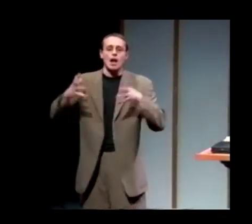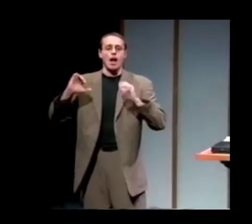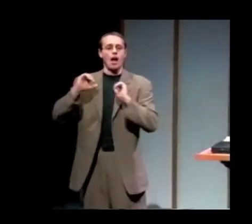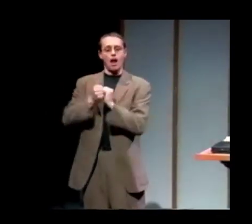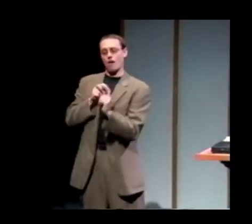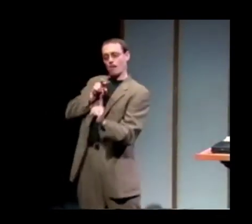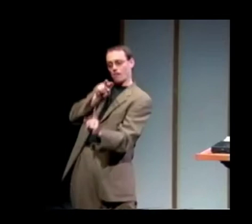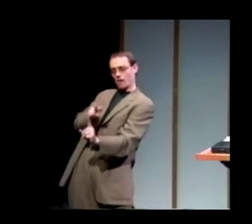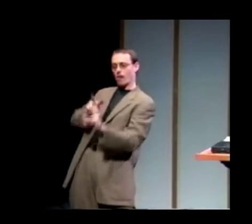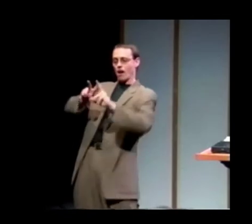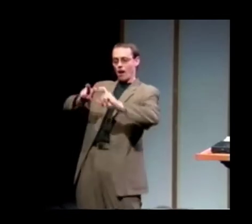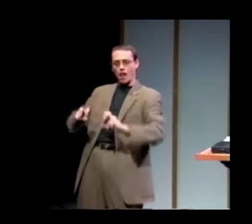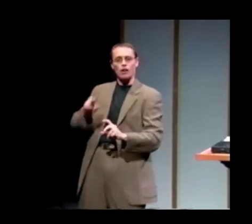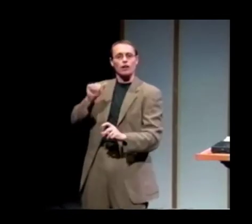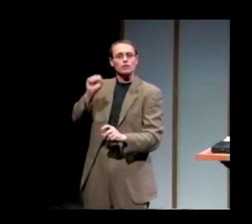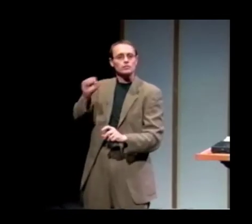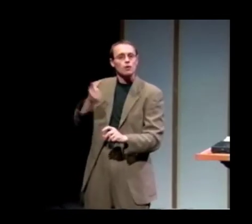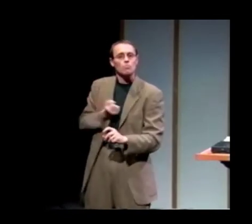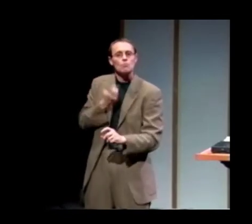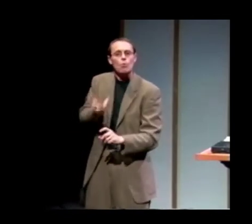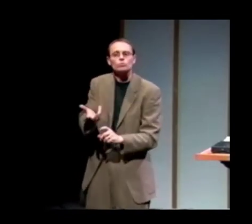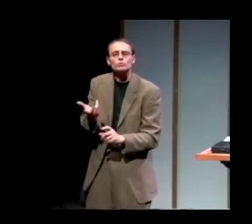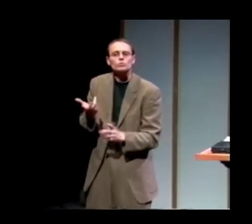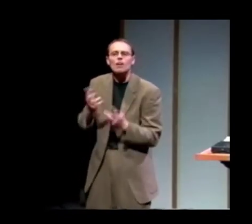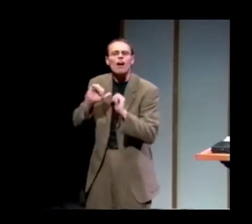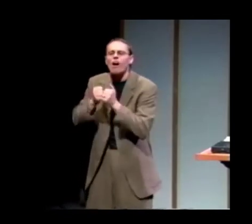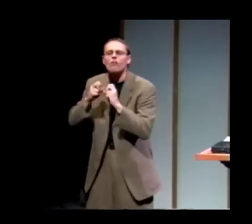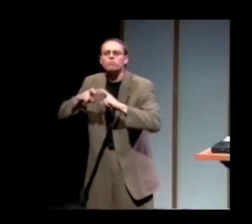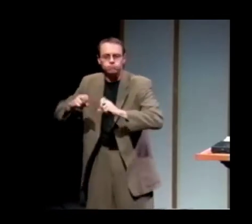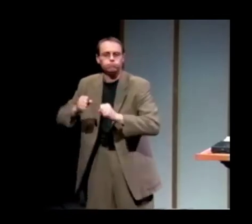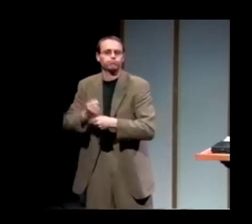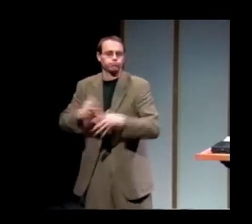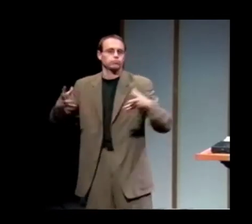WE WANT TO EXPAND HOW WE LOOK AT AND ANALYZE POETRY.